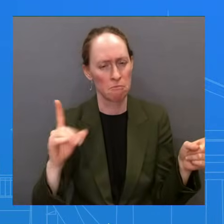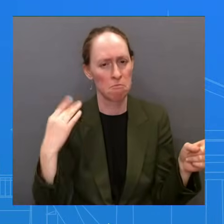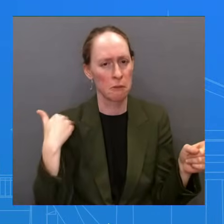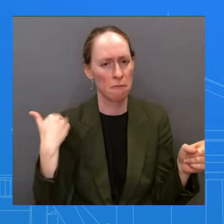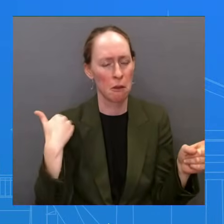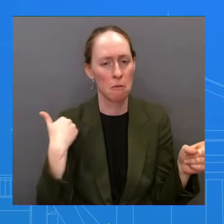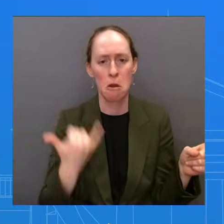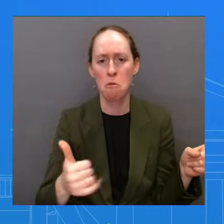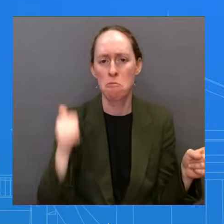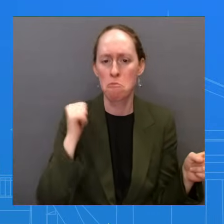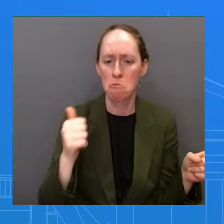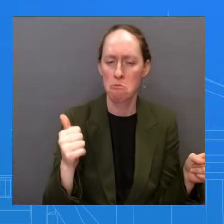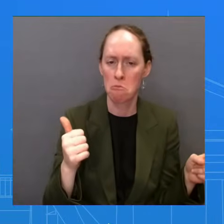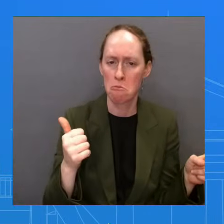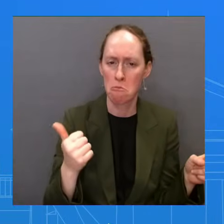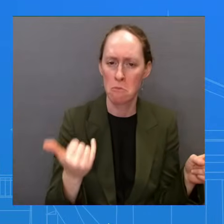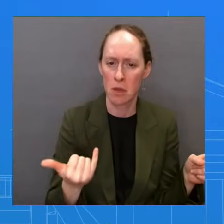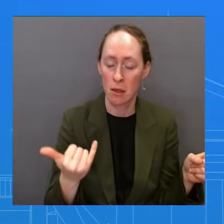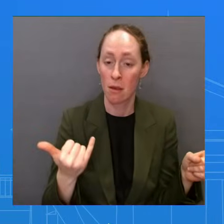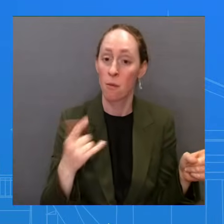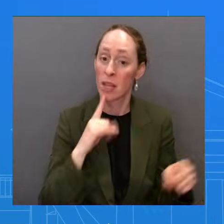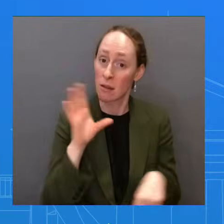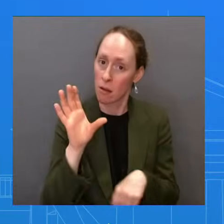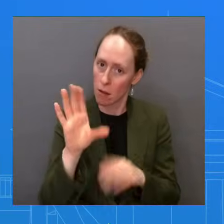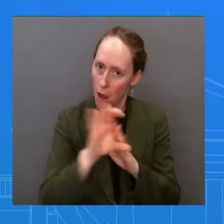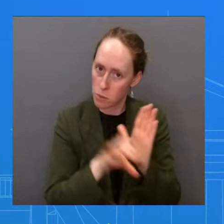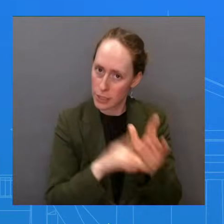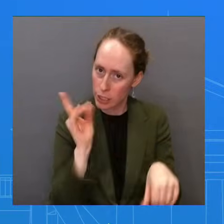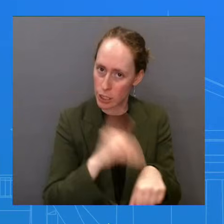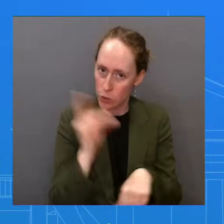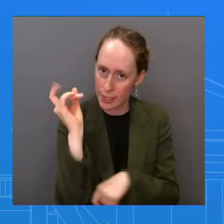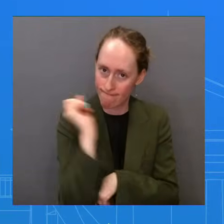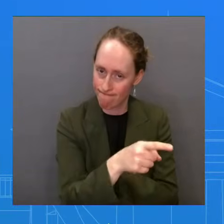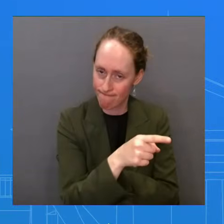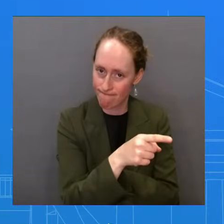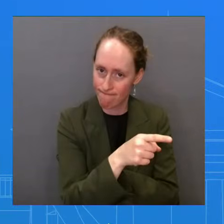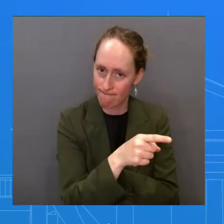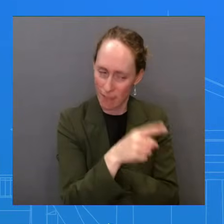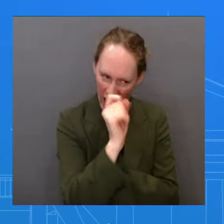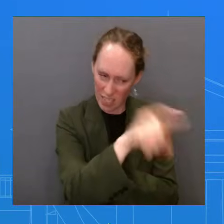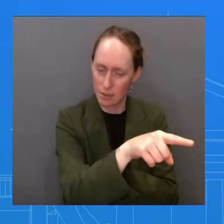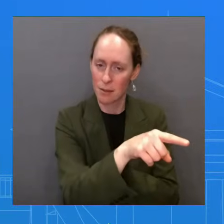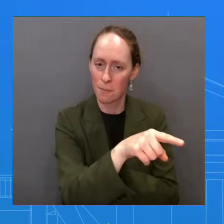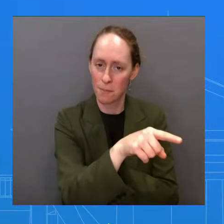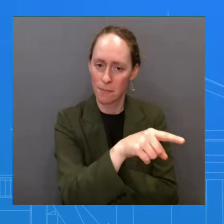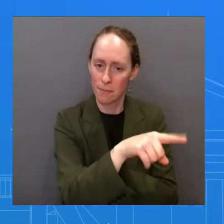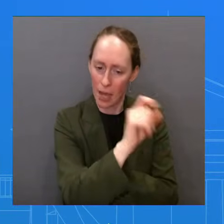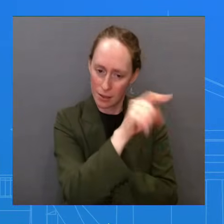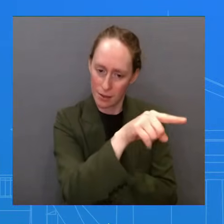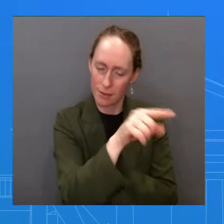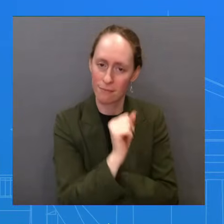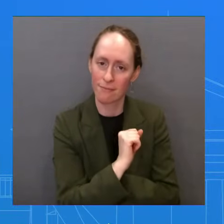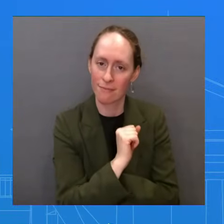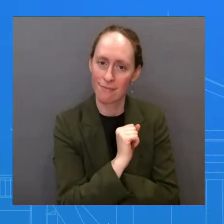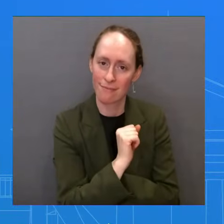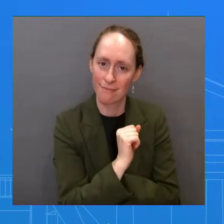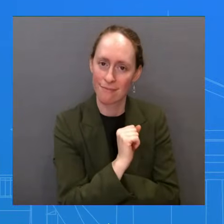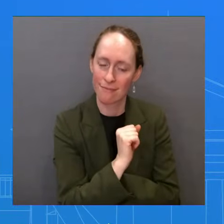That's their -- that's the question for them. Really, guys -- it's the question for them. They were able to do this, again, three times.